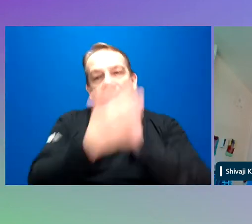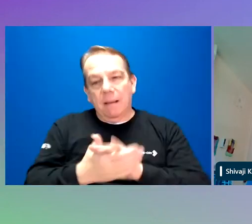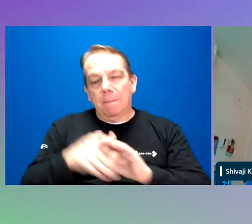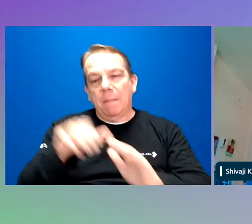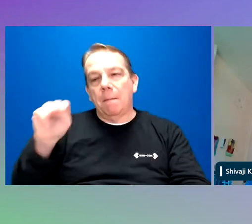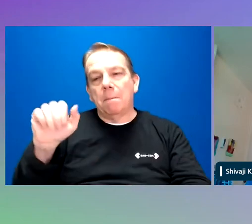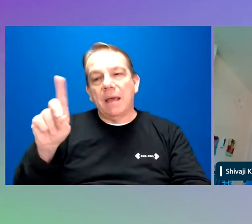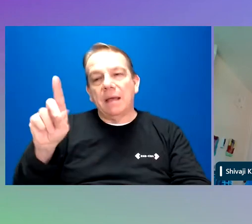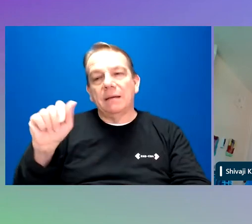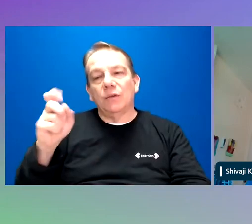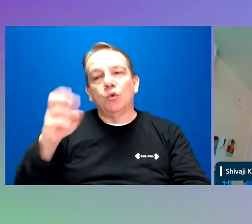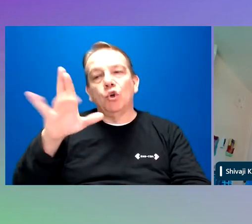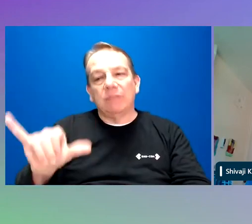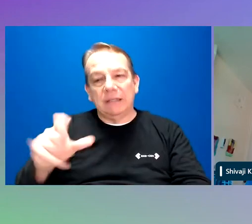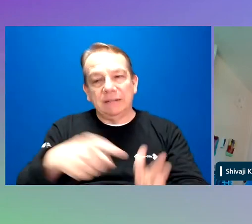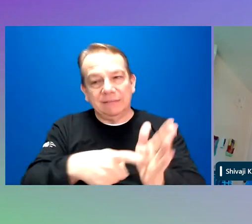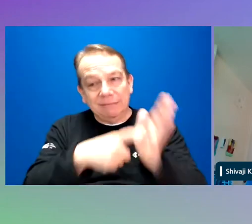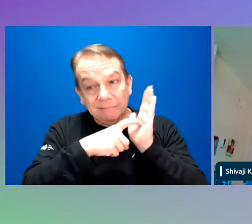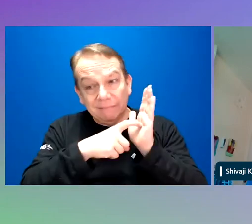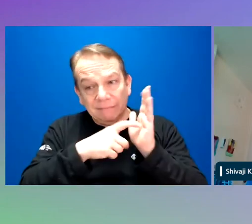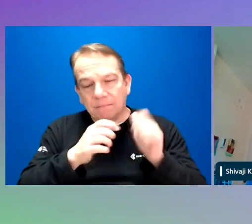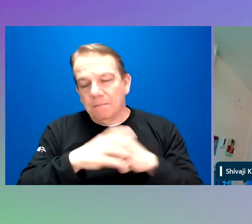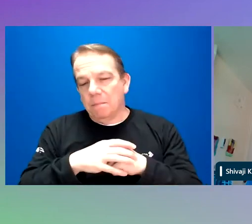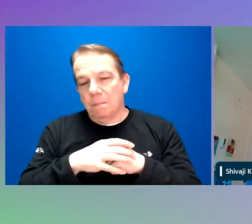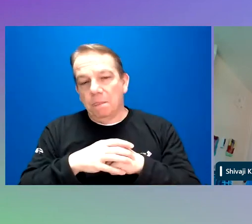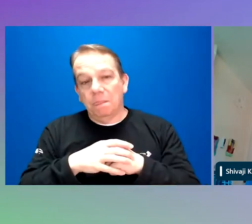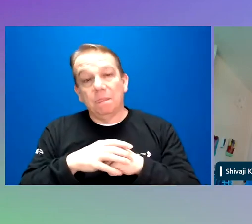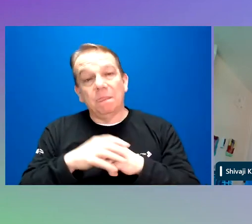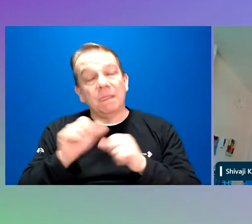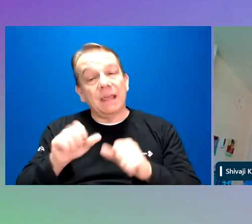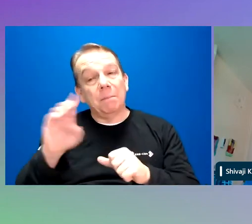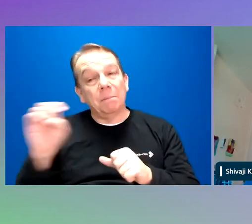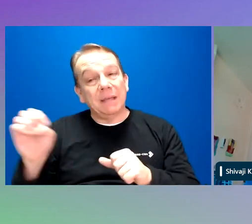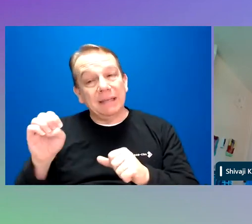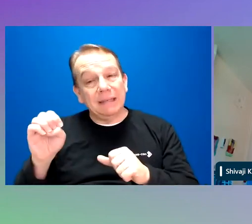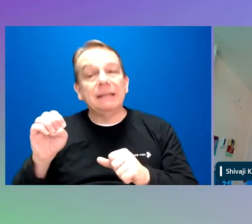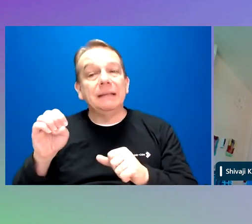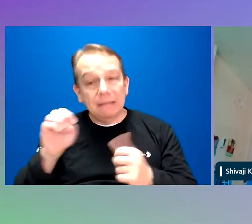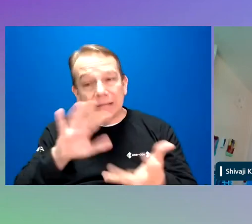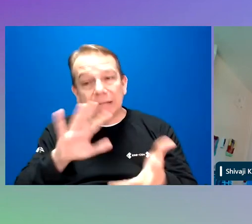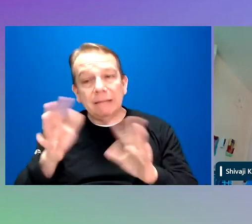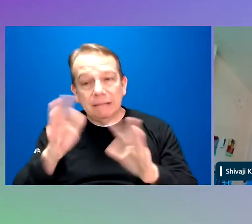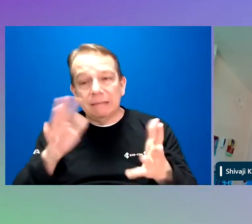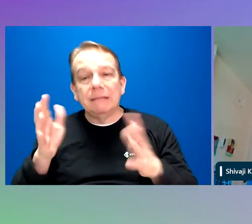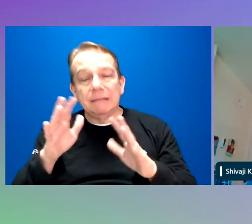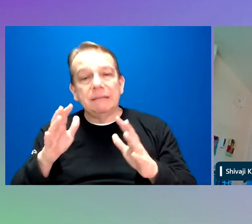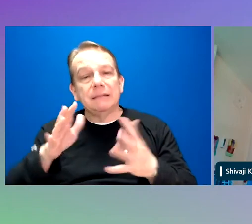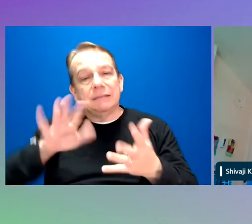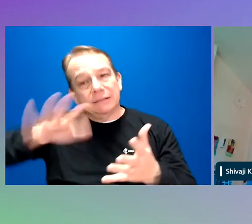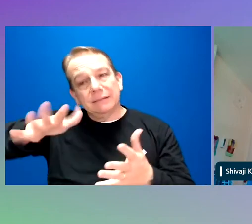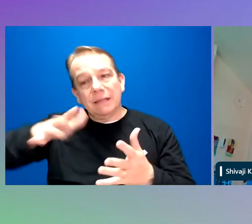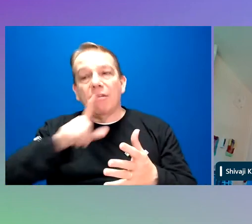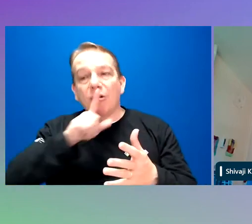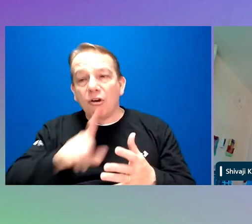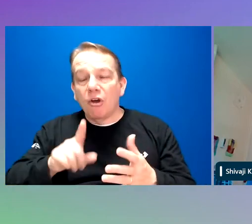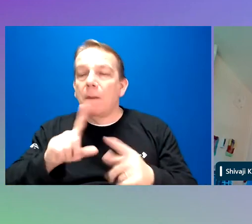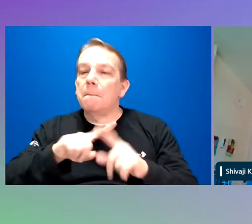mandatory to an extent. They are